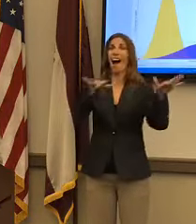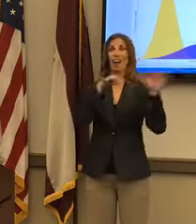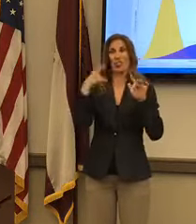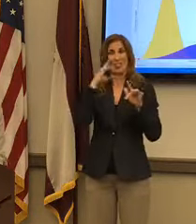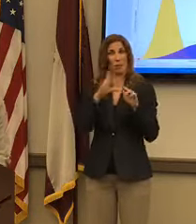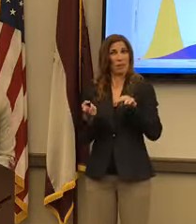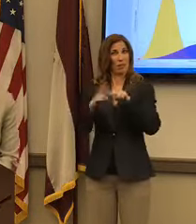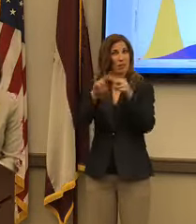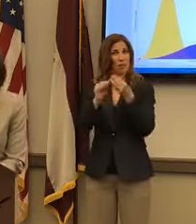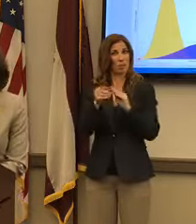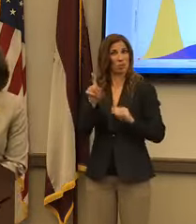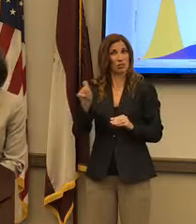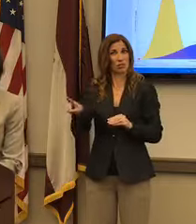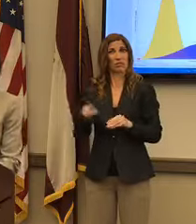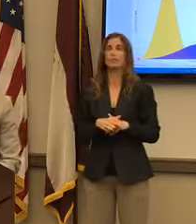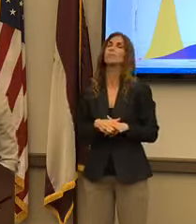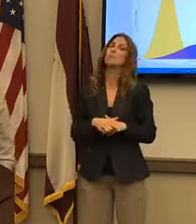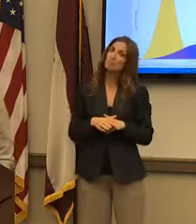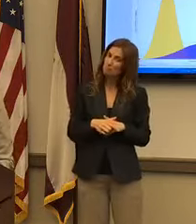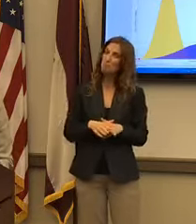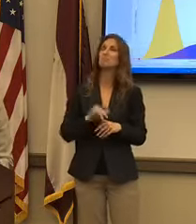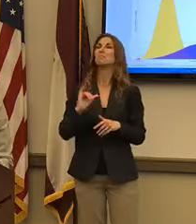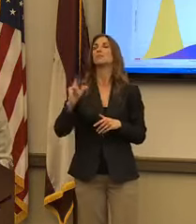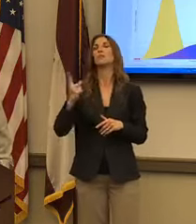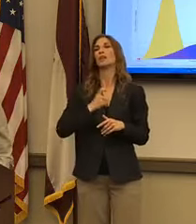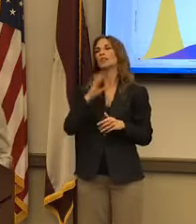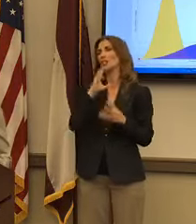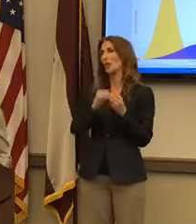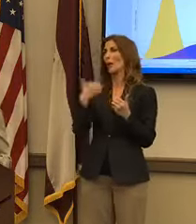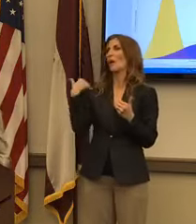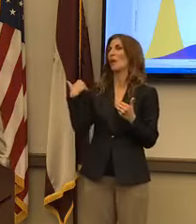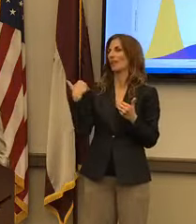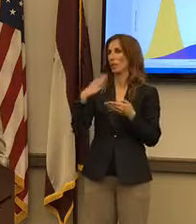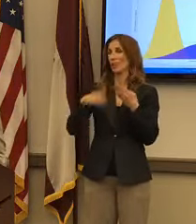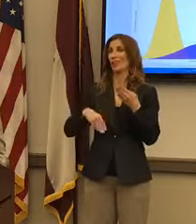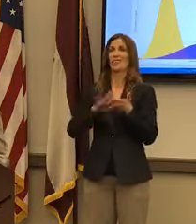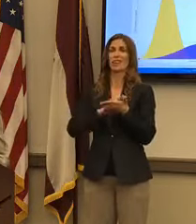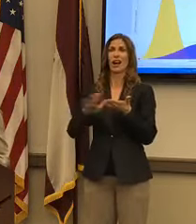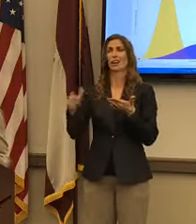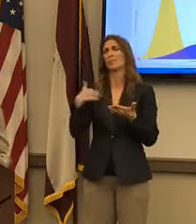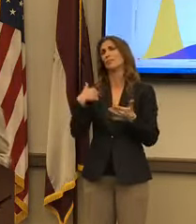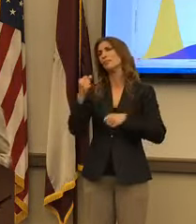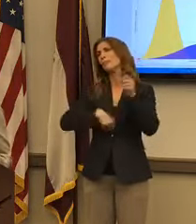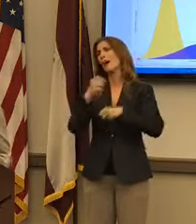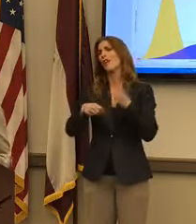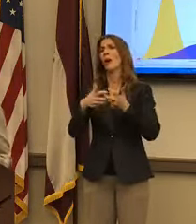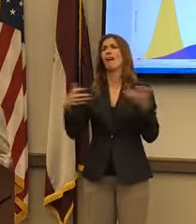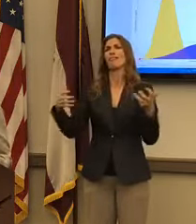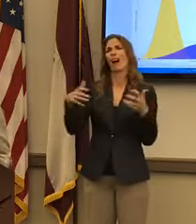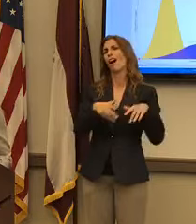[Commissioner] so the question is it was a nice weekend and there were a lot of people out I actually went for a long bike ride on the Schuylkill River Trail Saturday